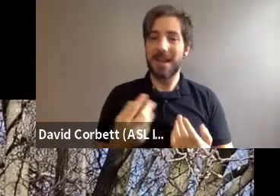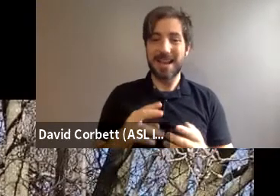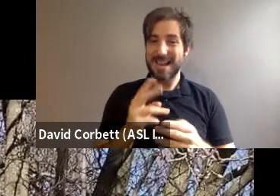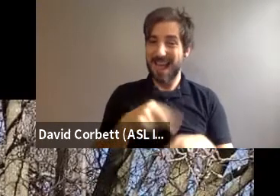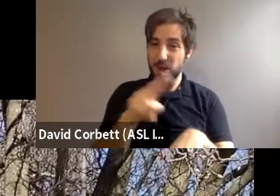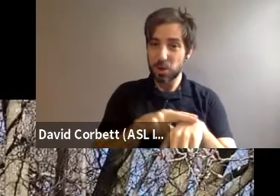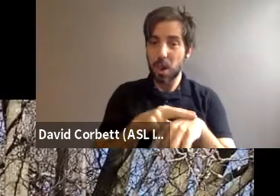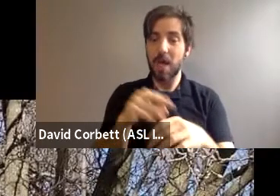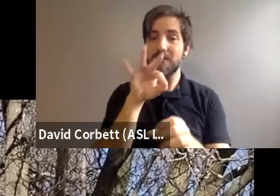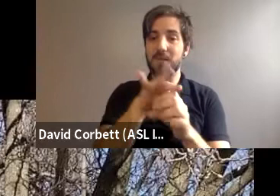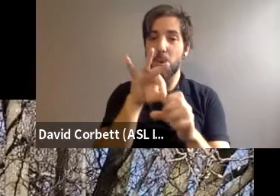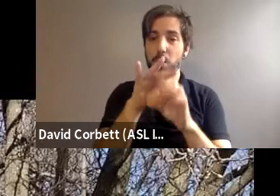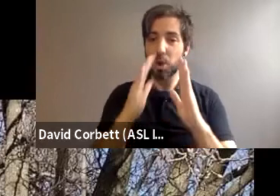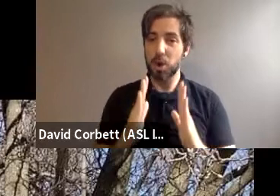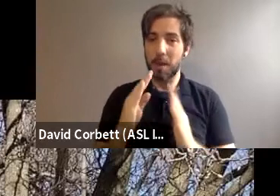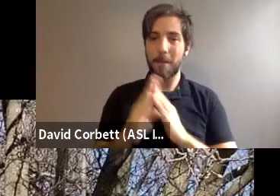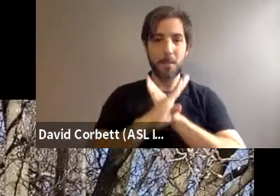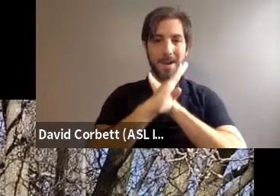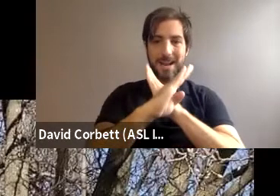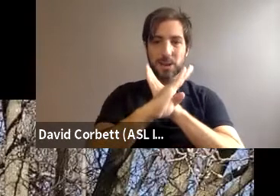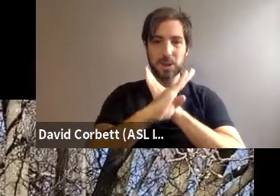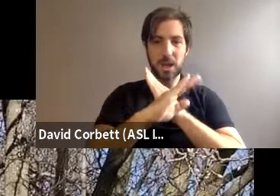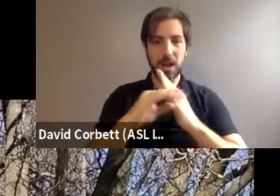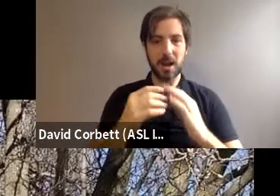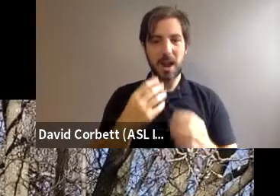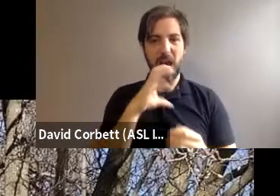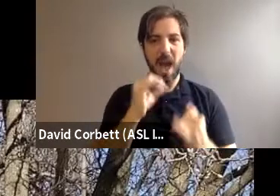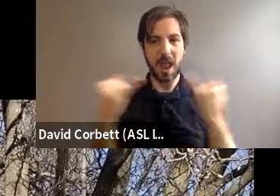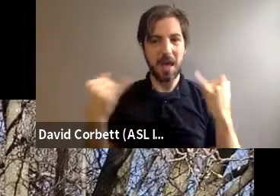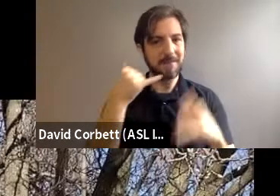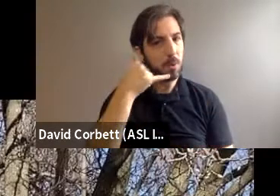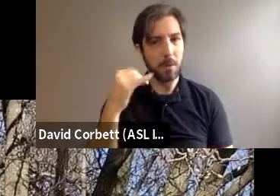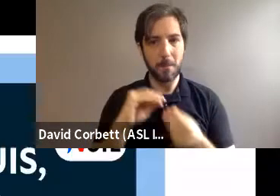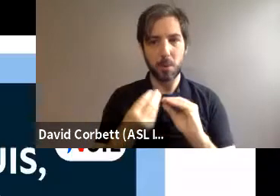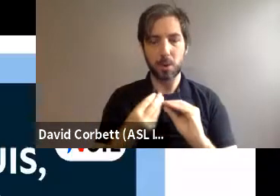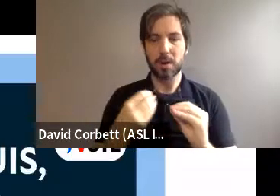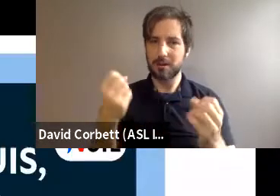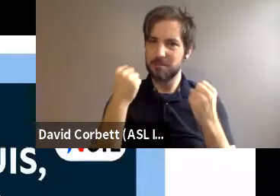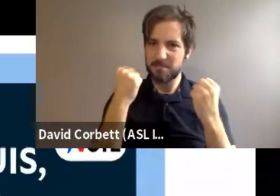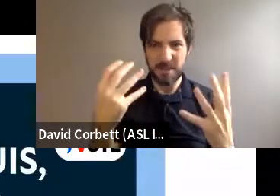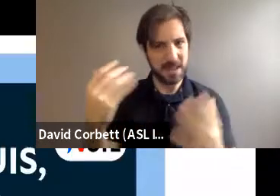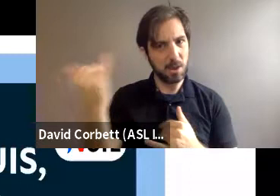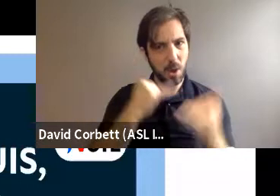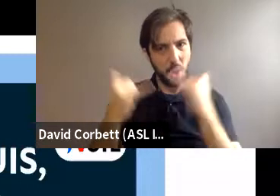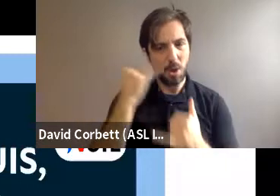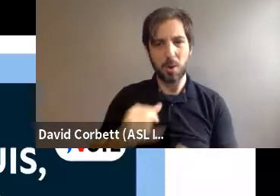in case people had issues at the polls, and many people did. Over 2,000 things were reported